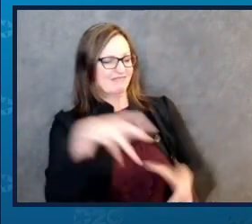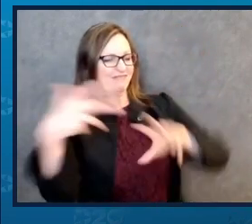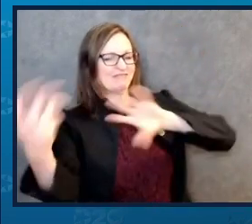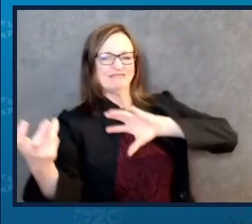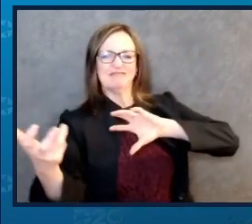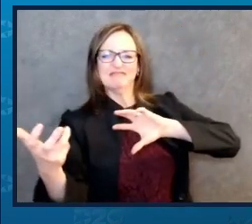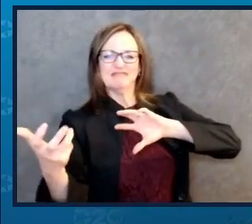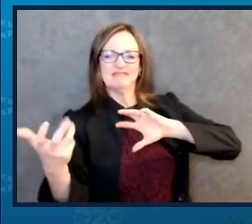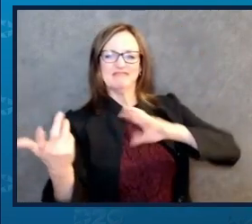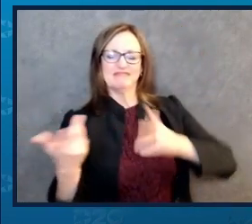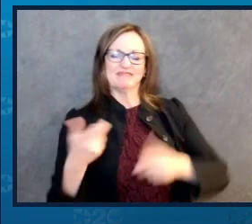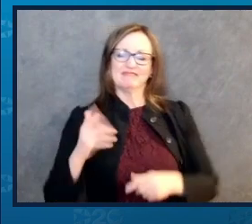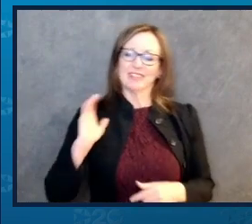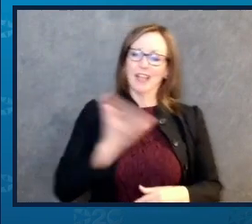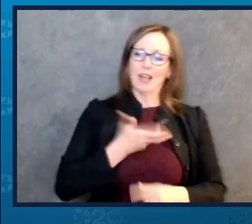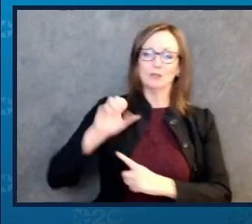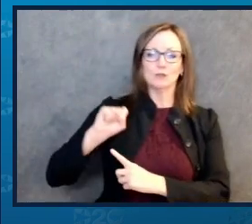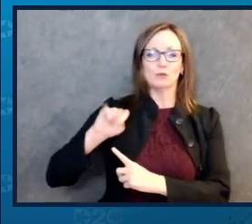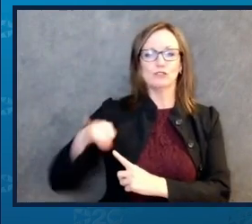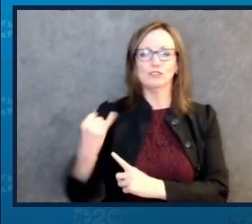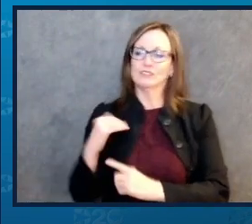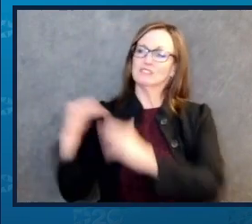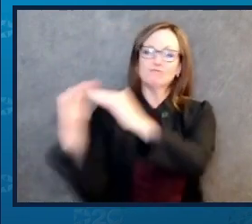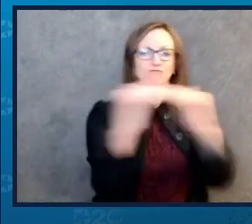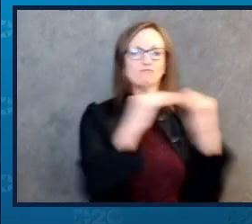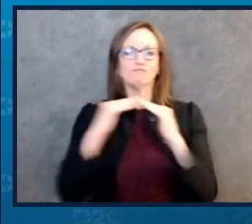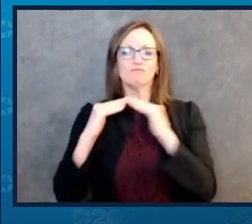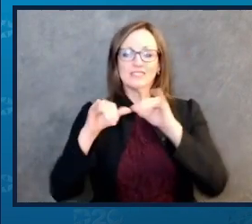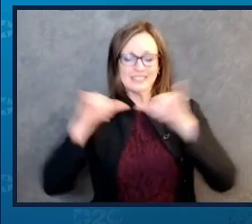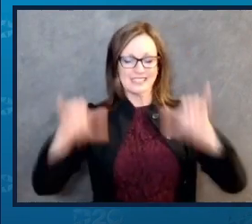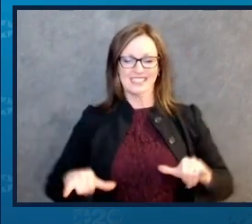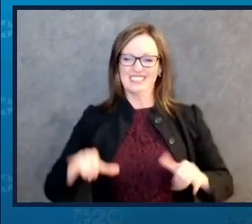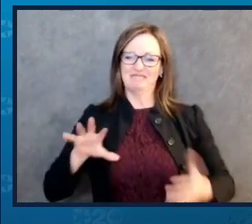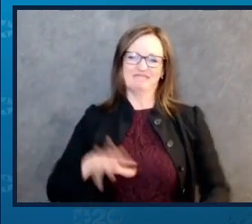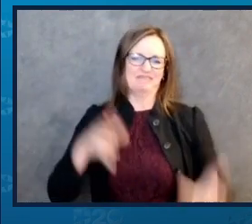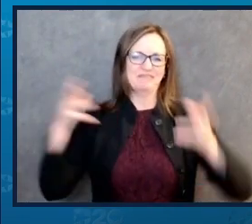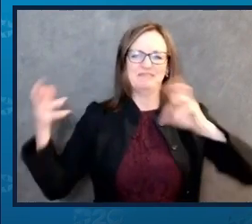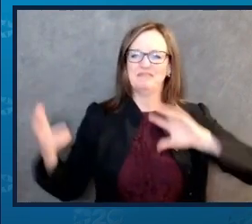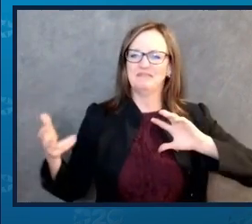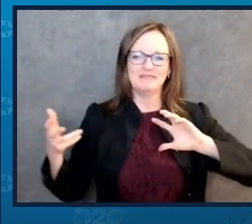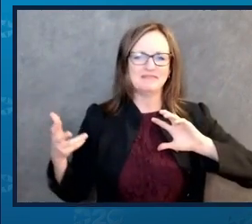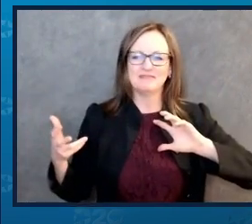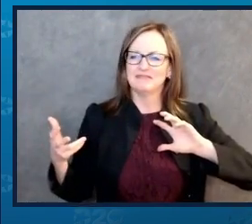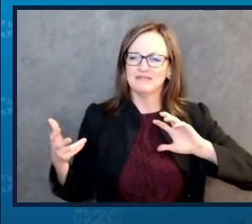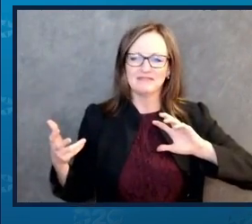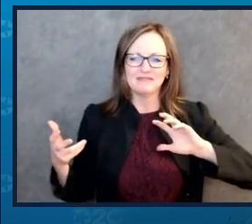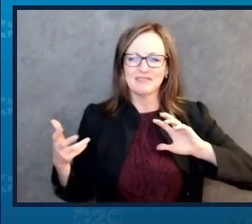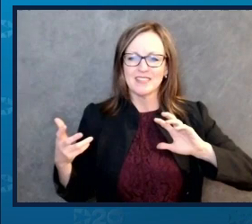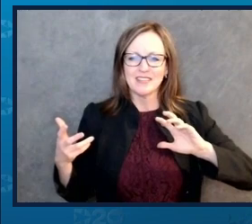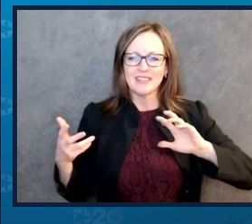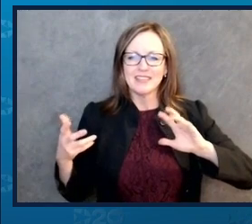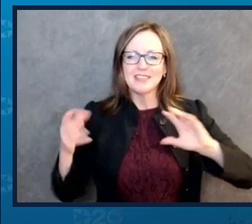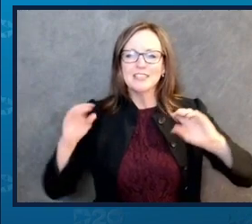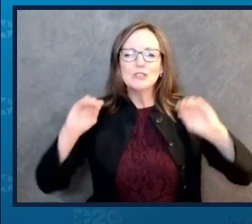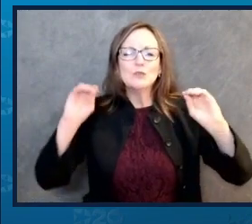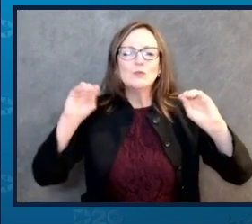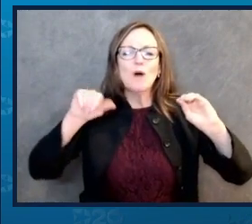VIRUS, ITS INTO EYES.